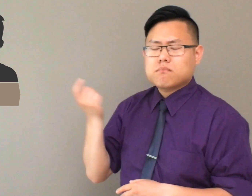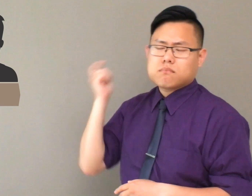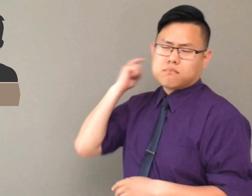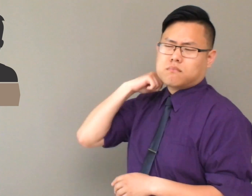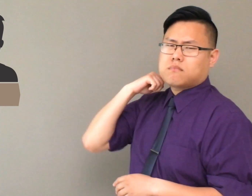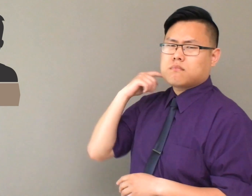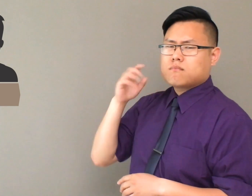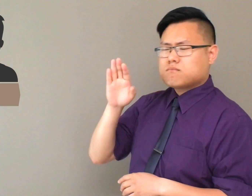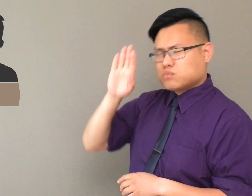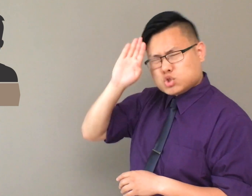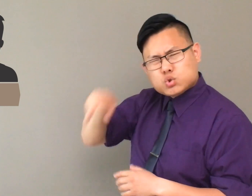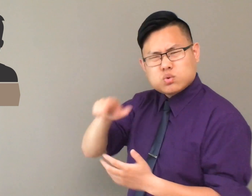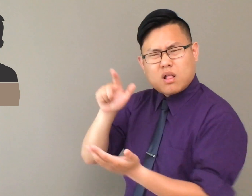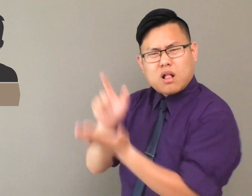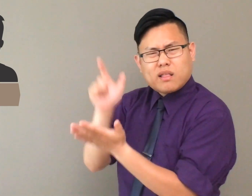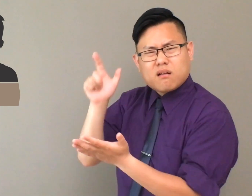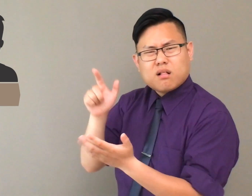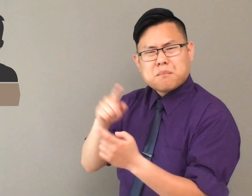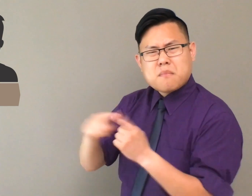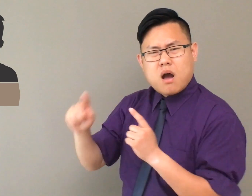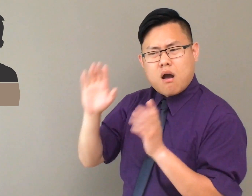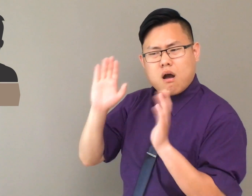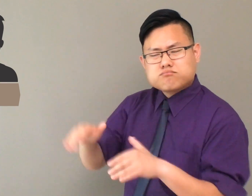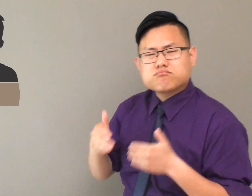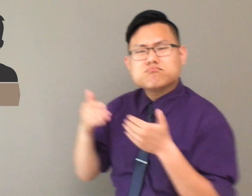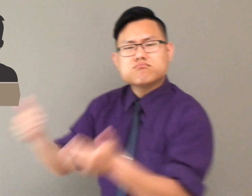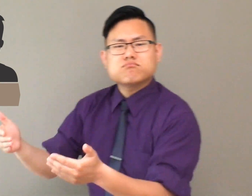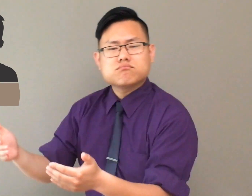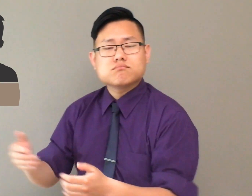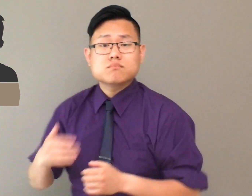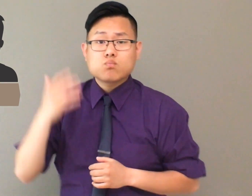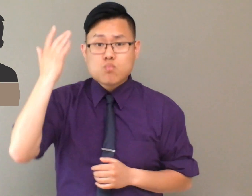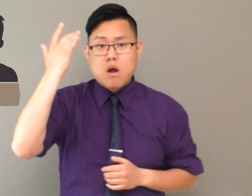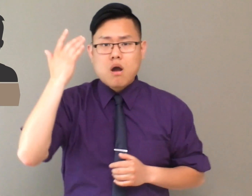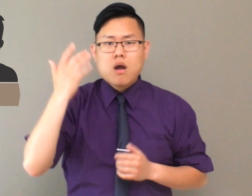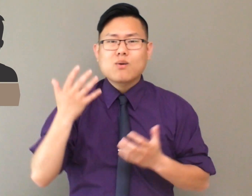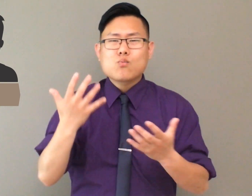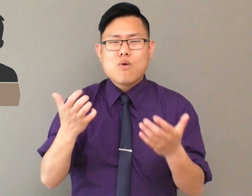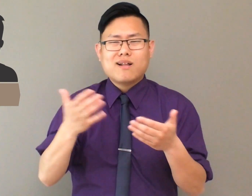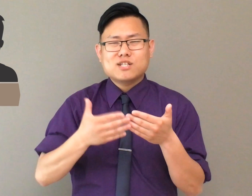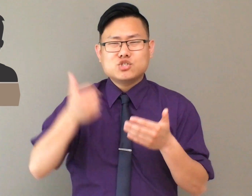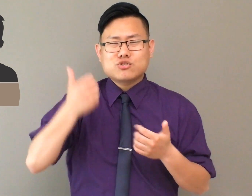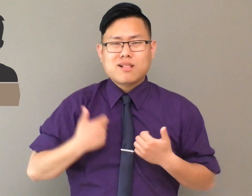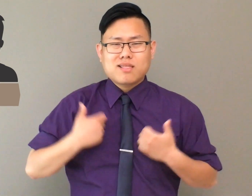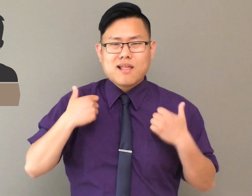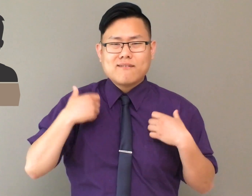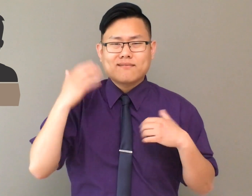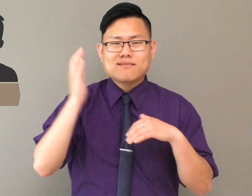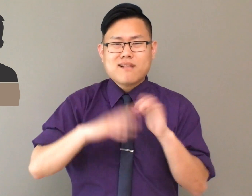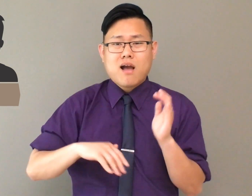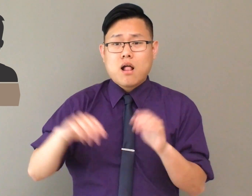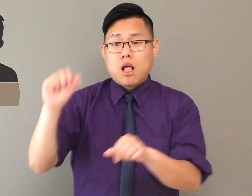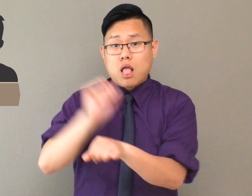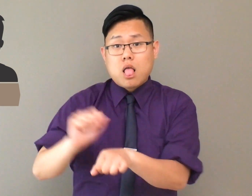could he turn down this golden opportunity to work less and make more? Little did he